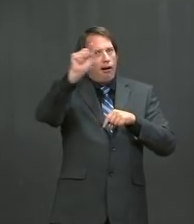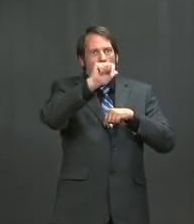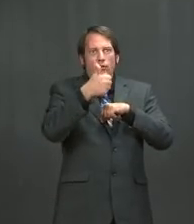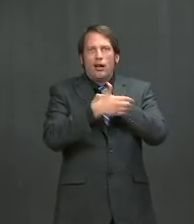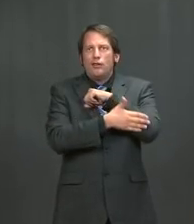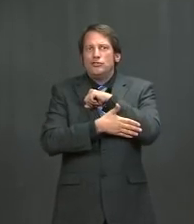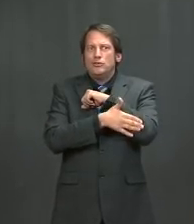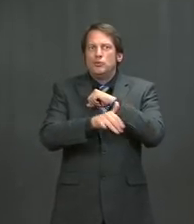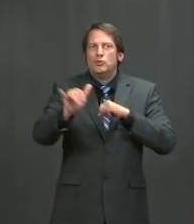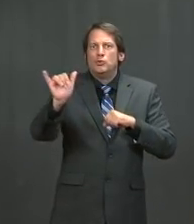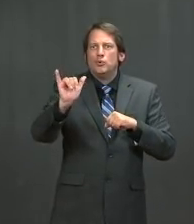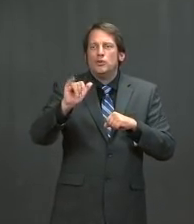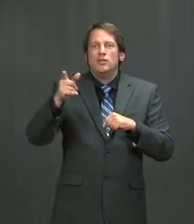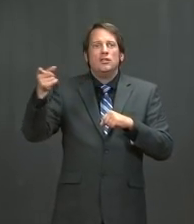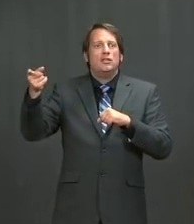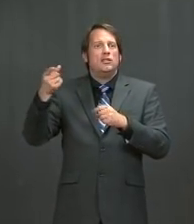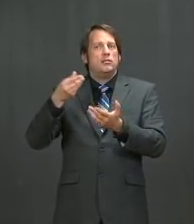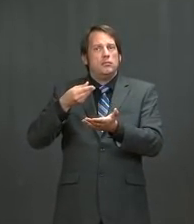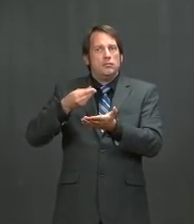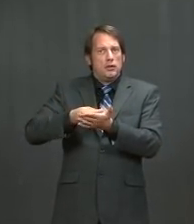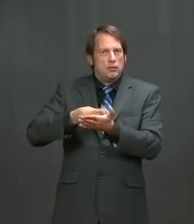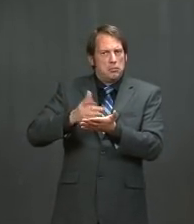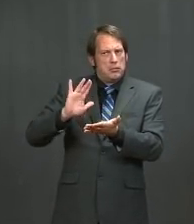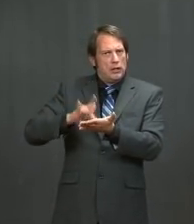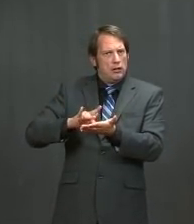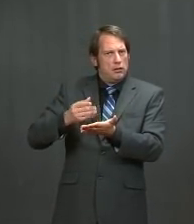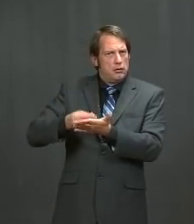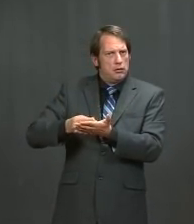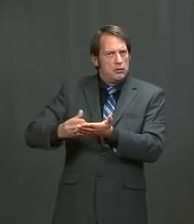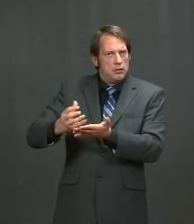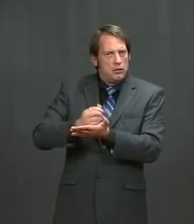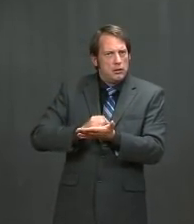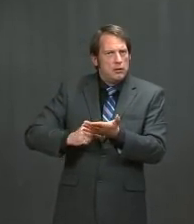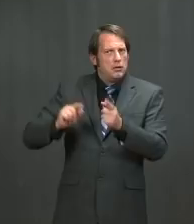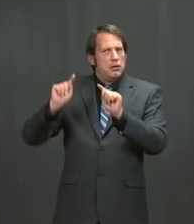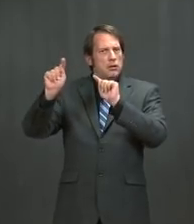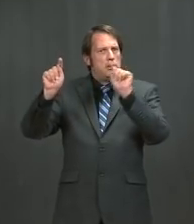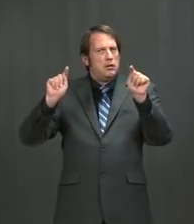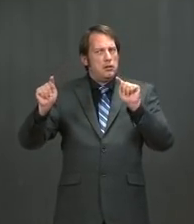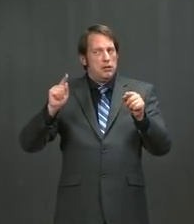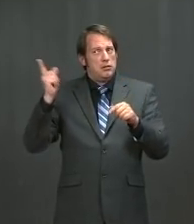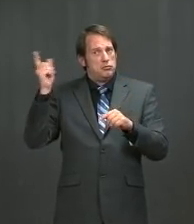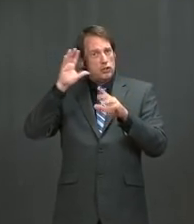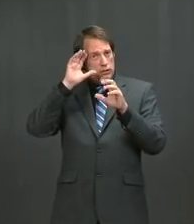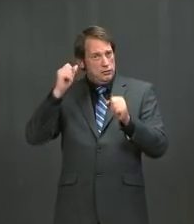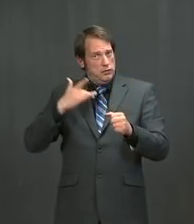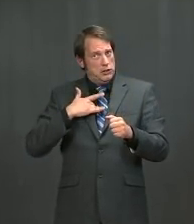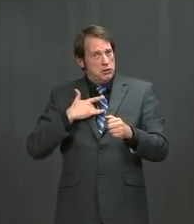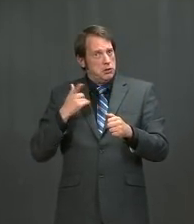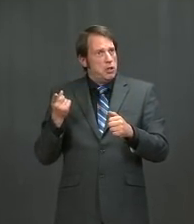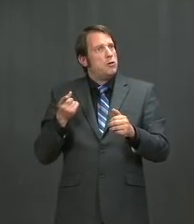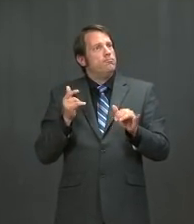Is this something that the President is willing to take on? And is this a message that he wants his officials